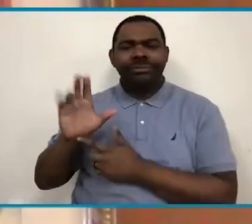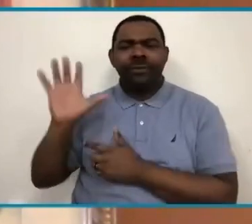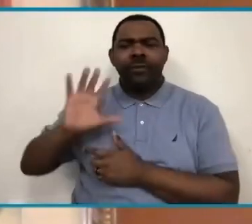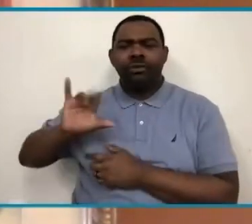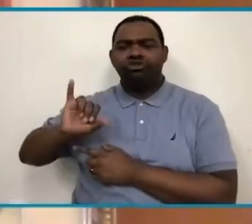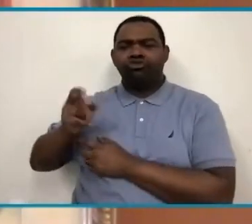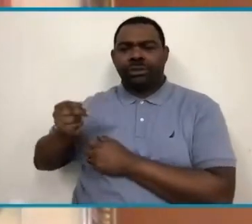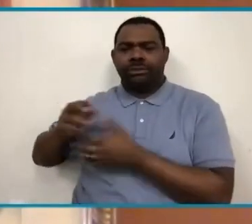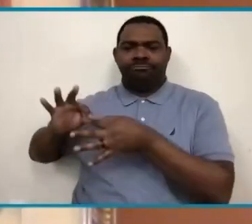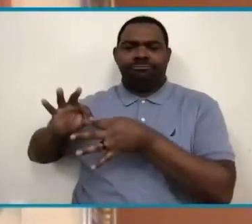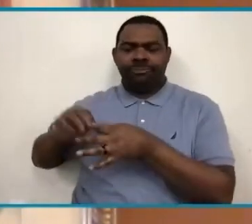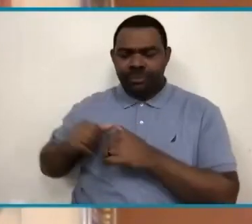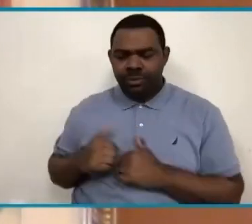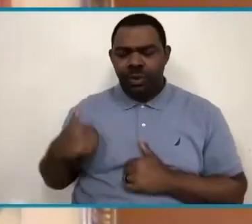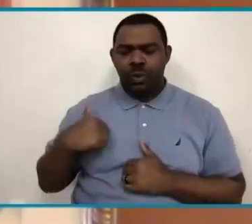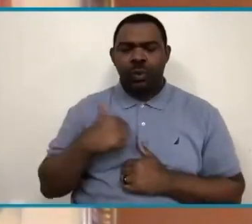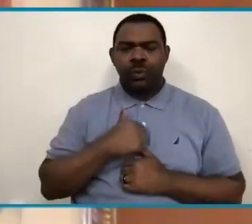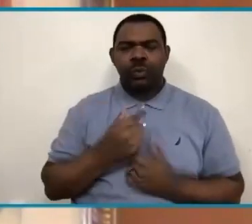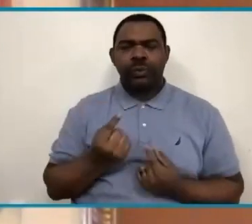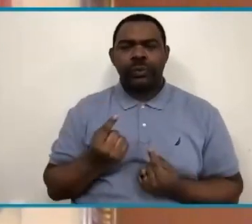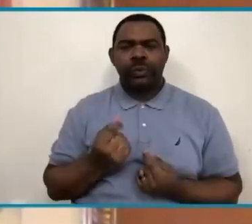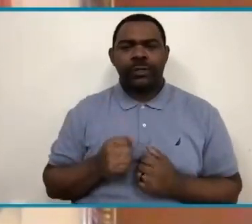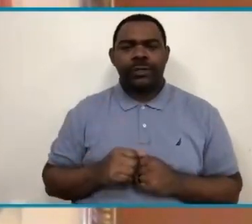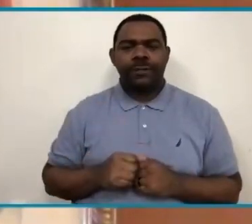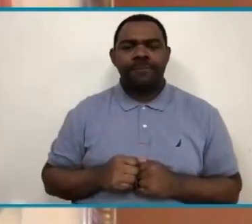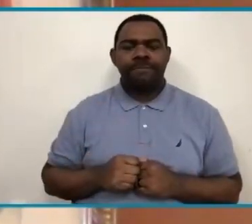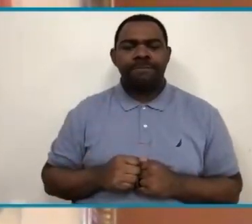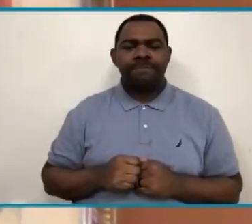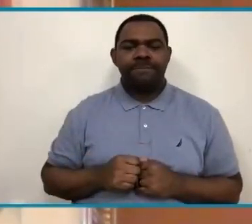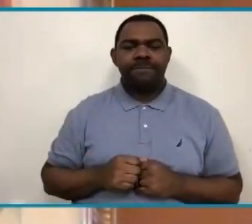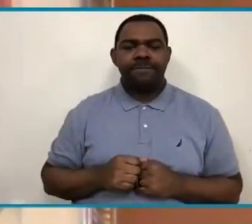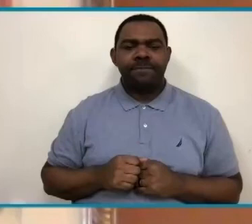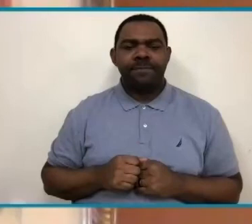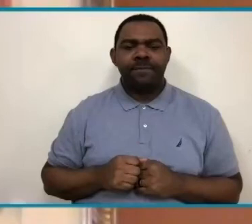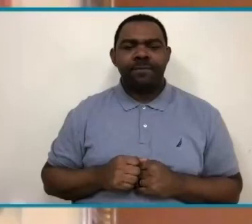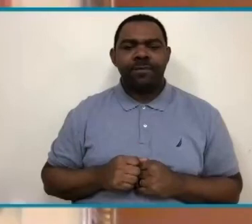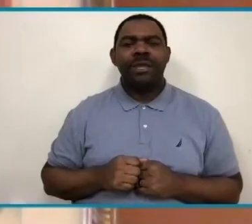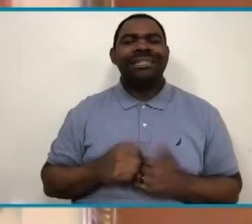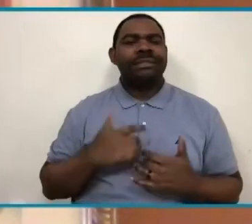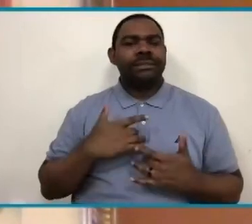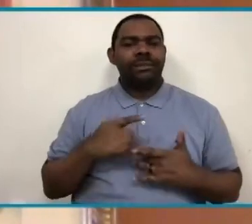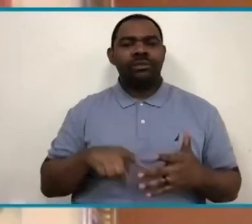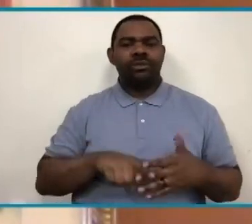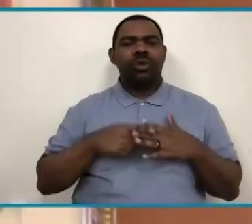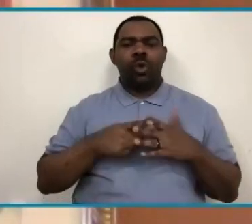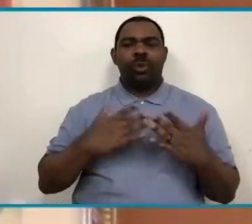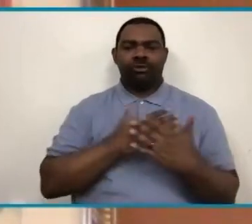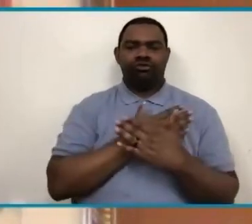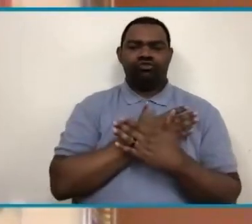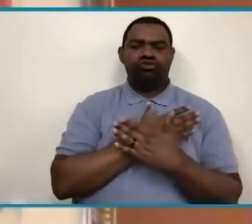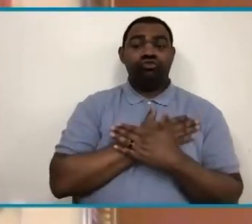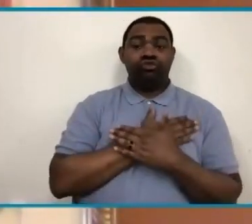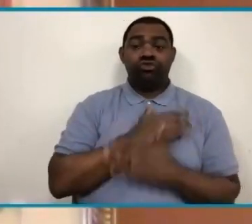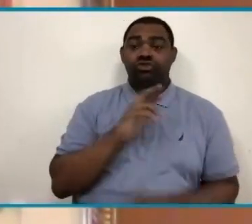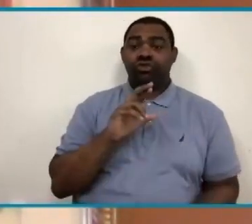using resting state for the same reasons John mentioned … looking at different resting